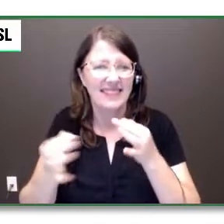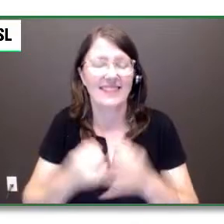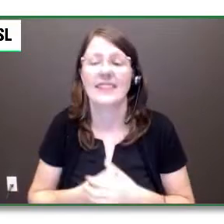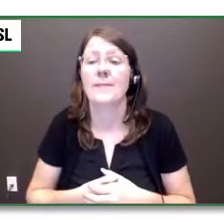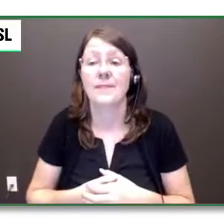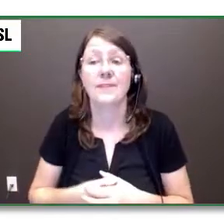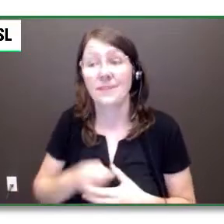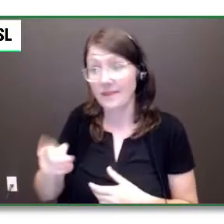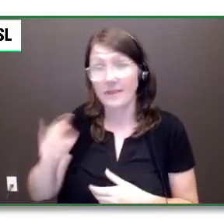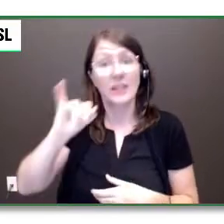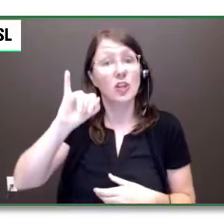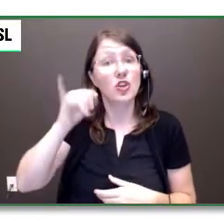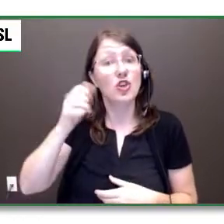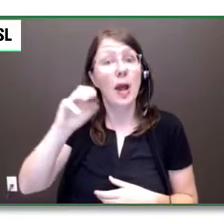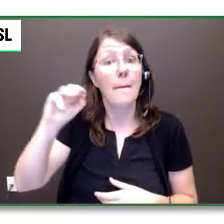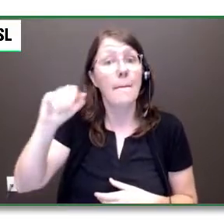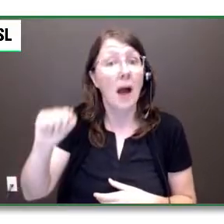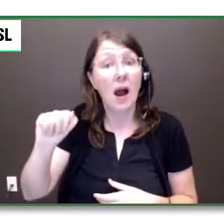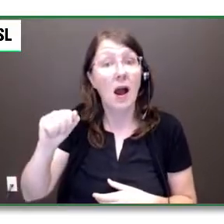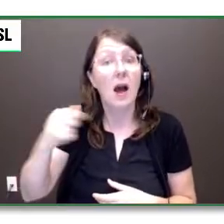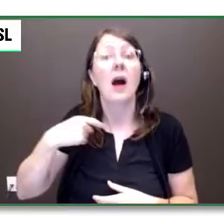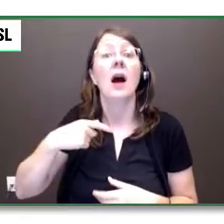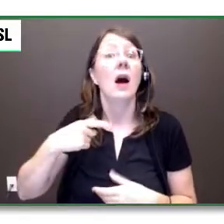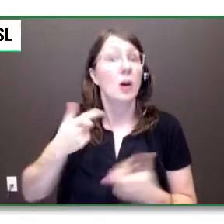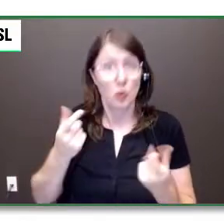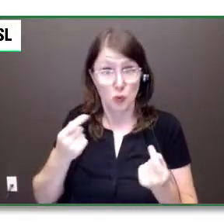um talking about exactly what I just said you know, what's important to you,